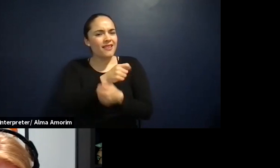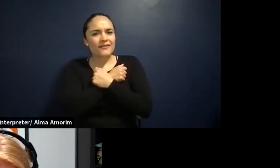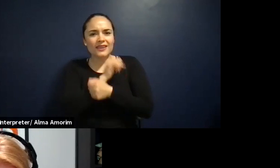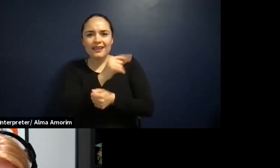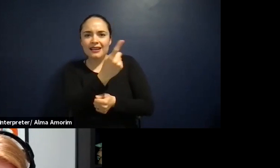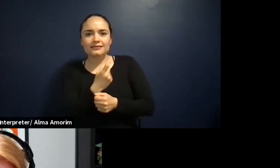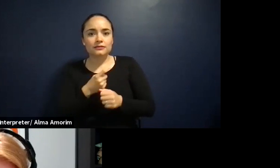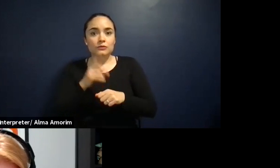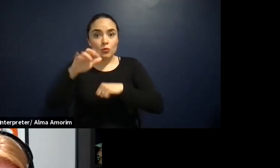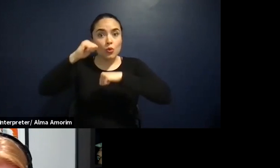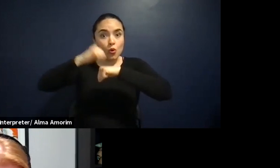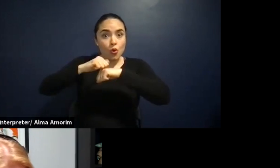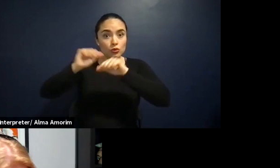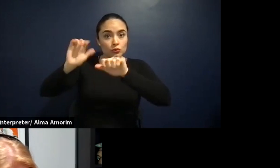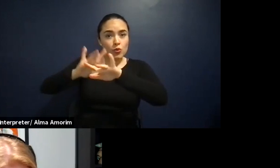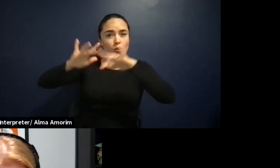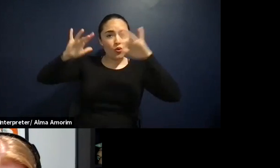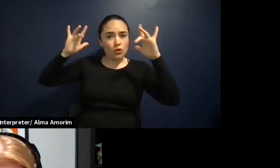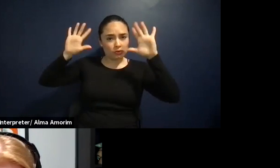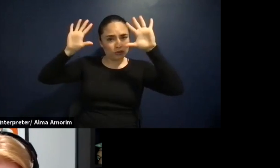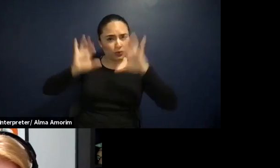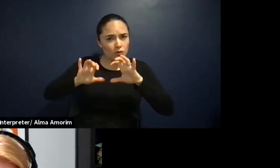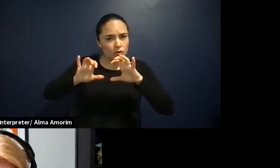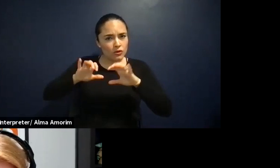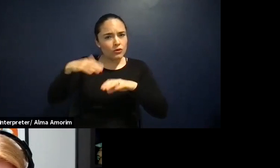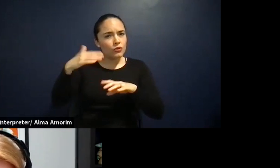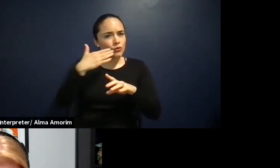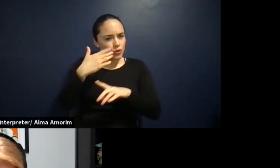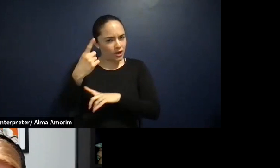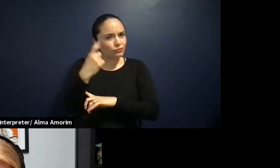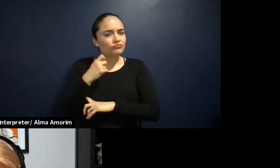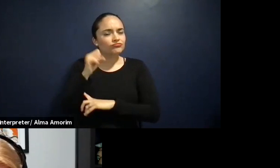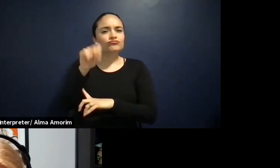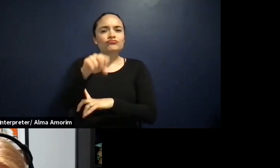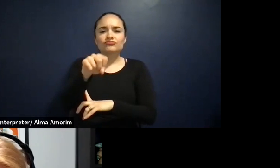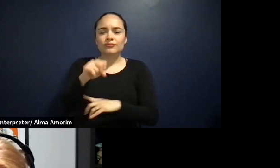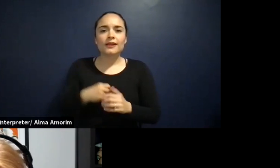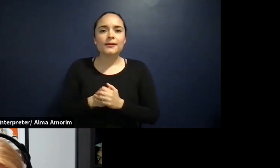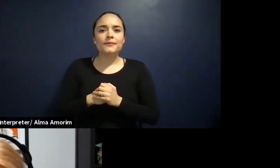That's a super question. So, again, if you go to the gallery when we're safe and we're allowed to go